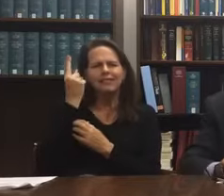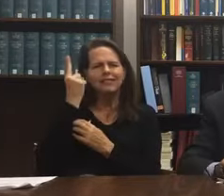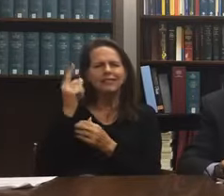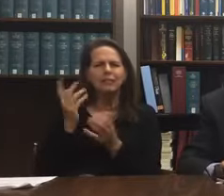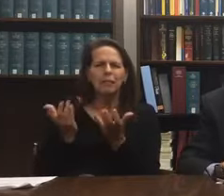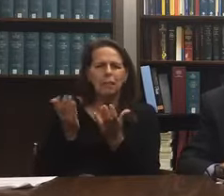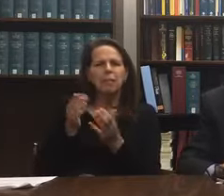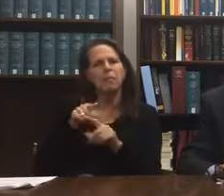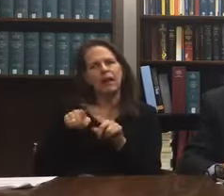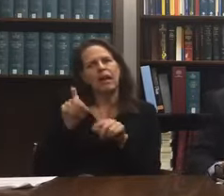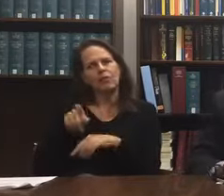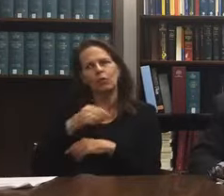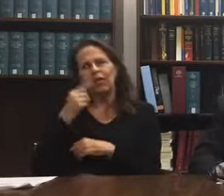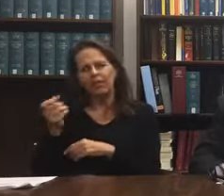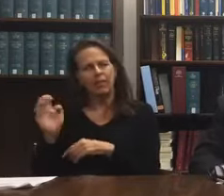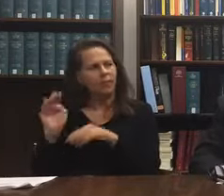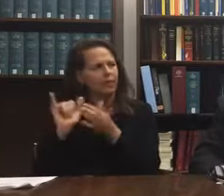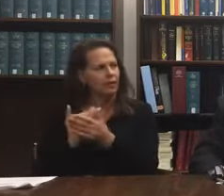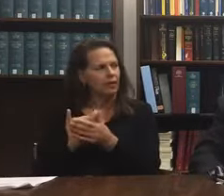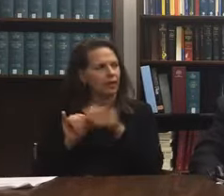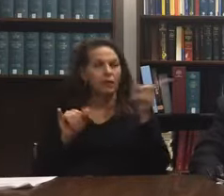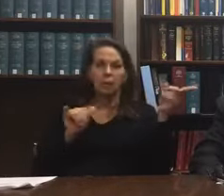they say so the second follow-up question for you